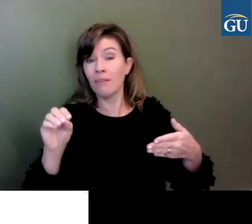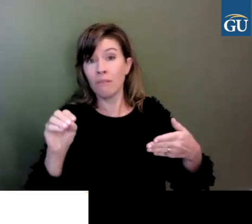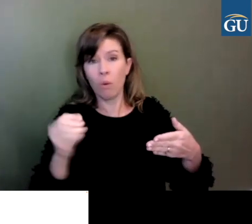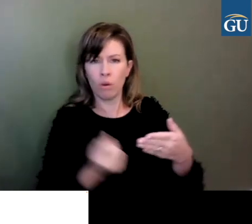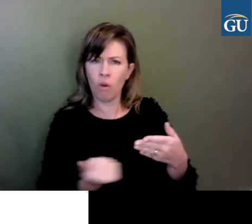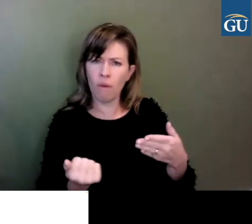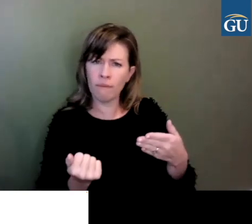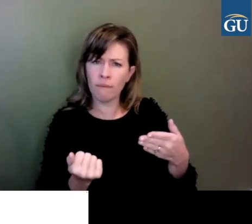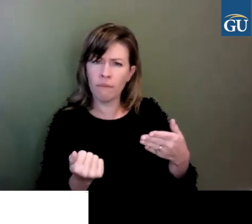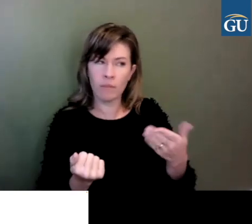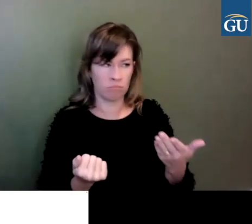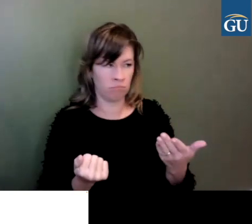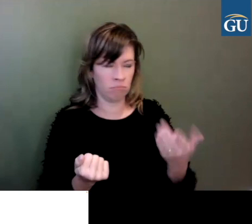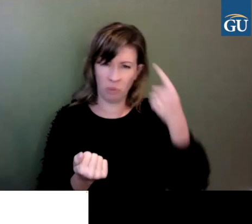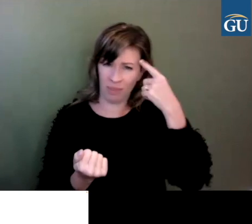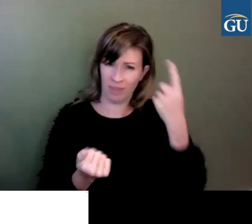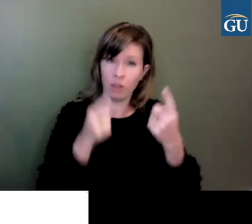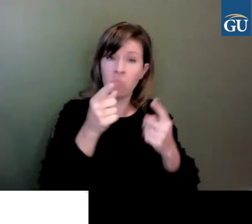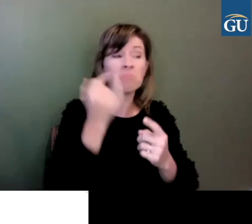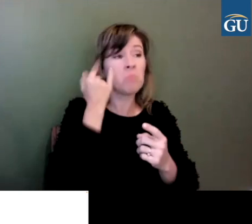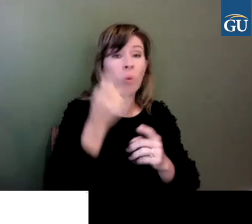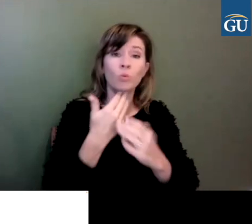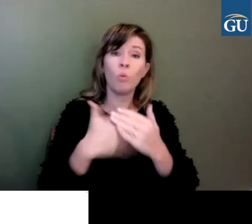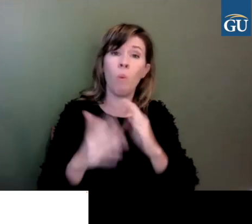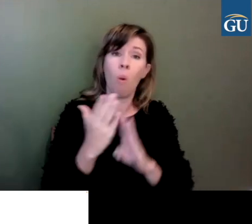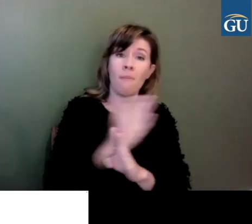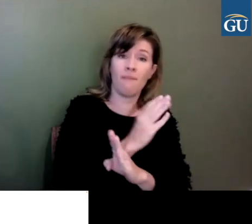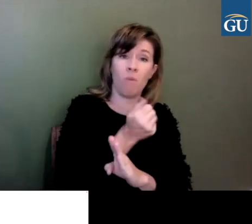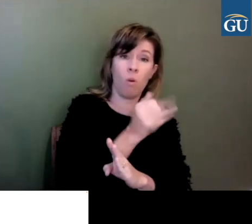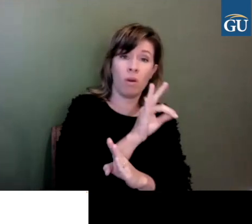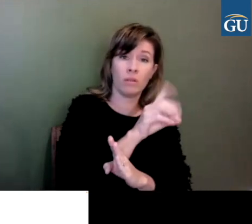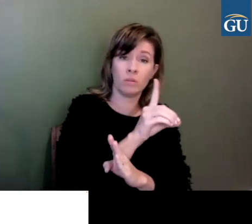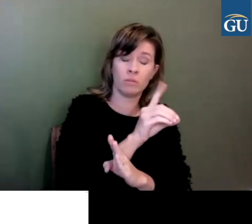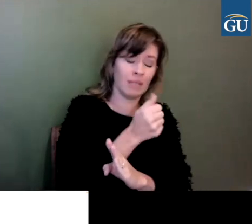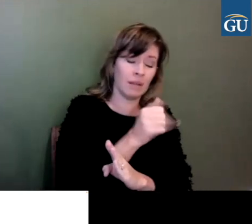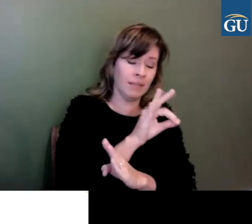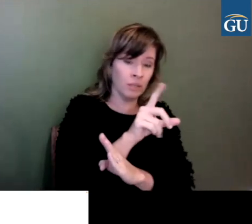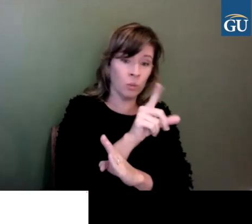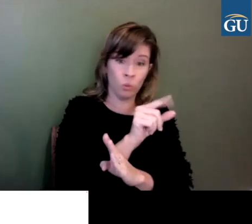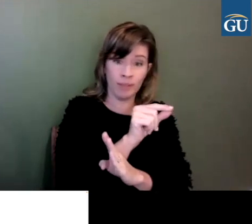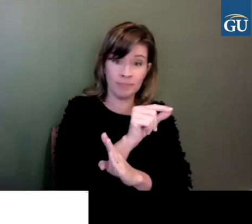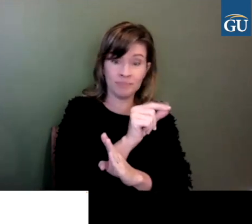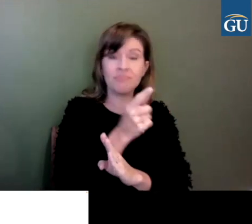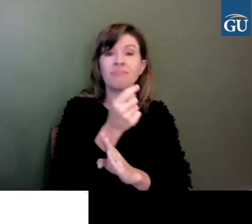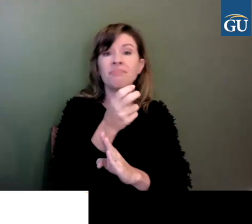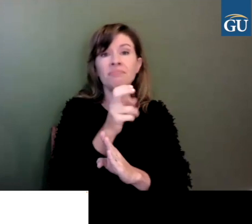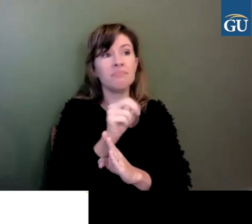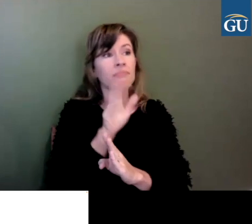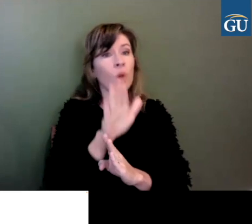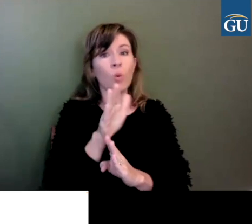about this, if you were born before 1920, and you let's say actually had ancestors who lived across the southern